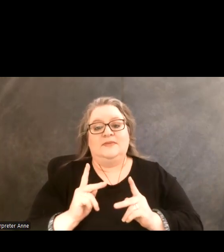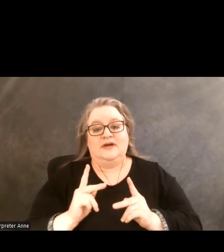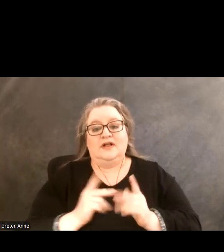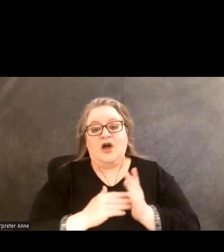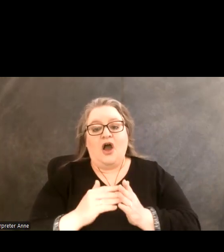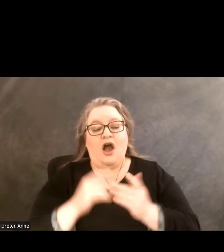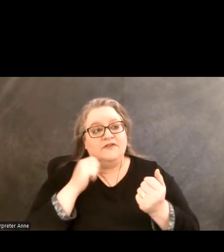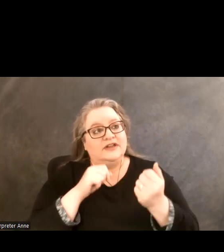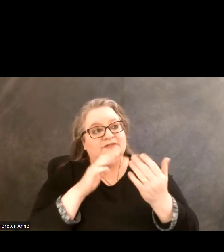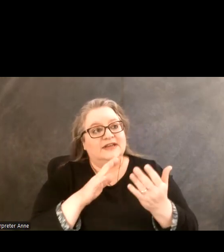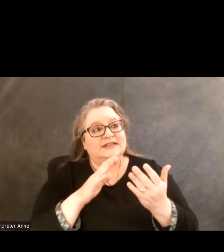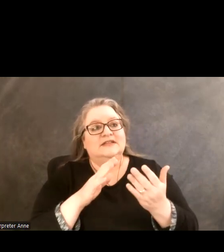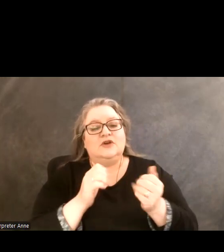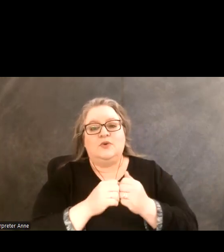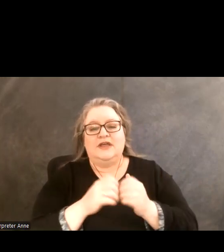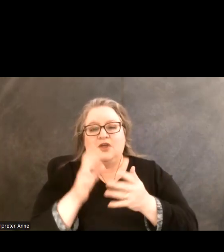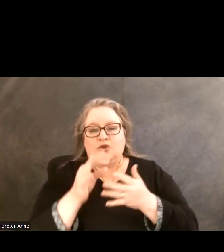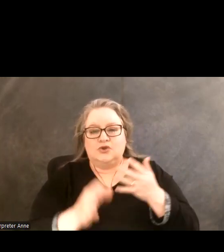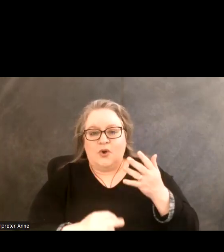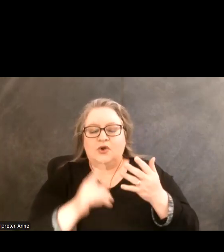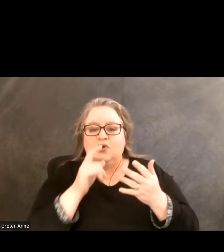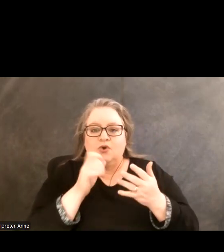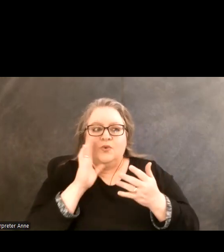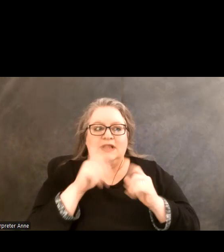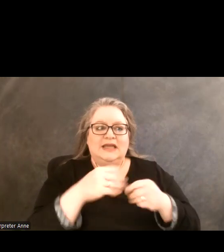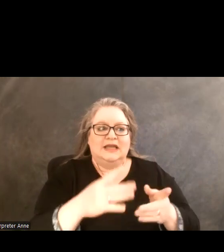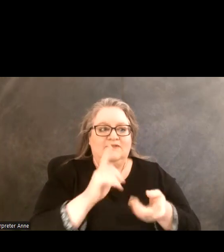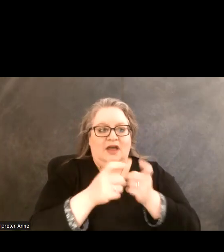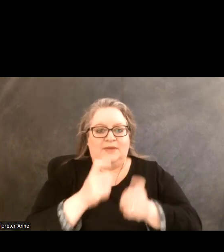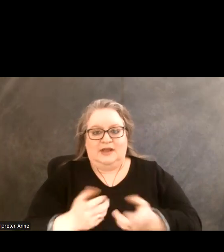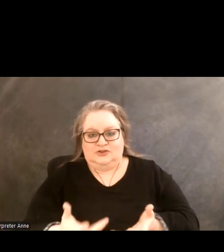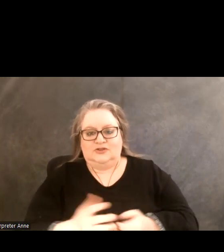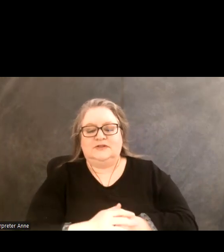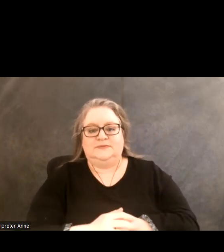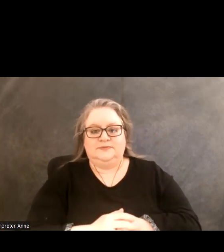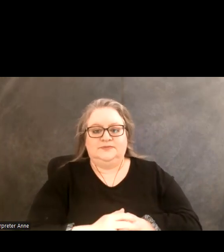with choices as to who they're going to accommodate, and I